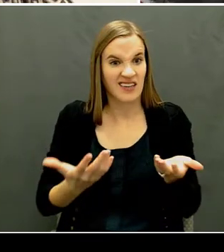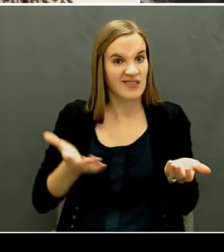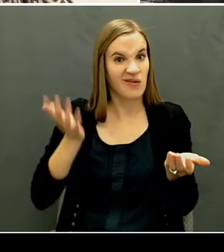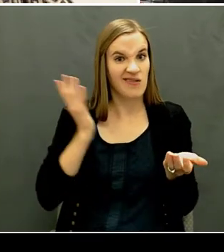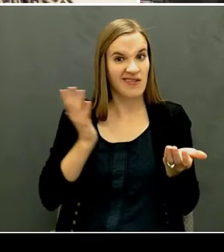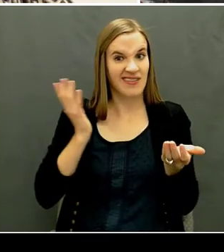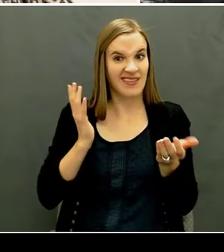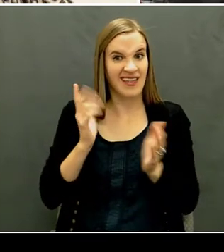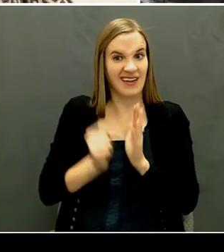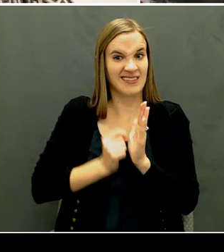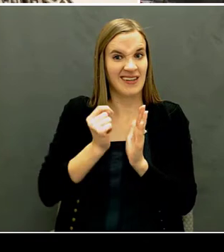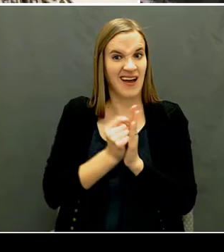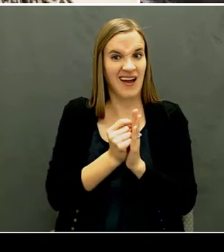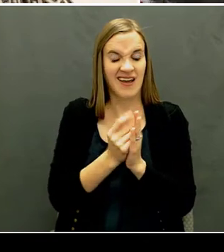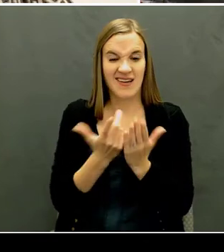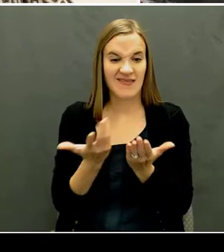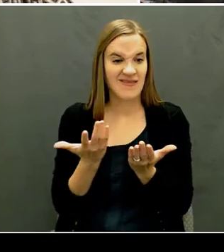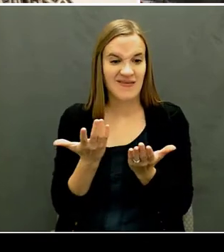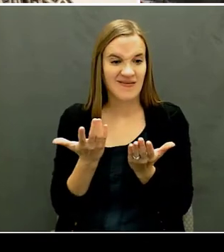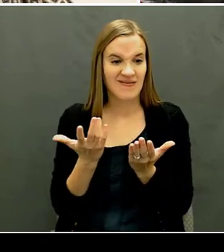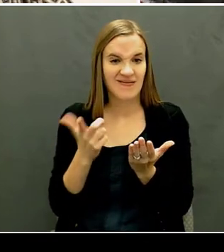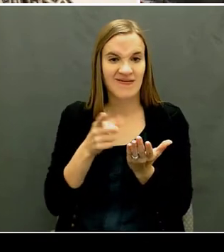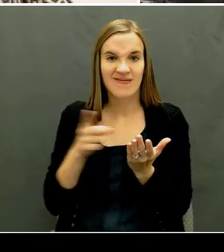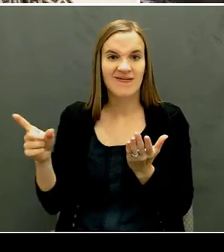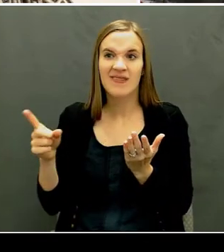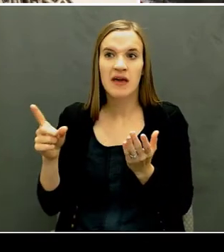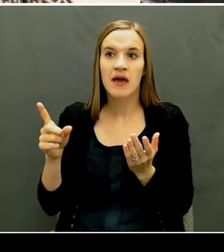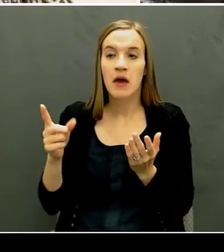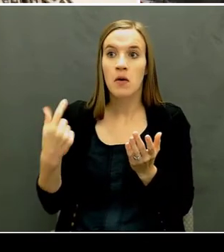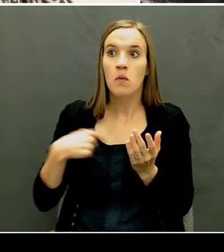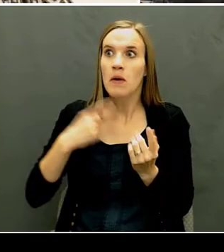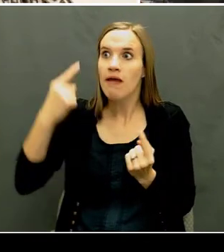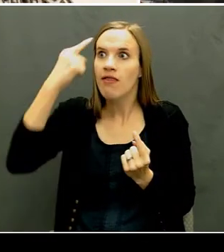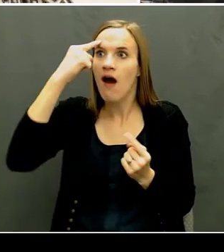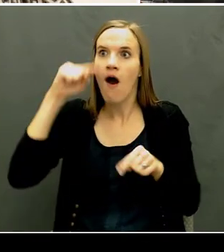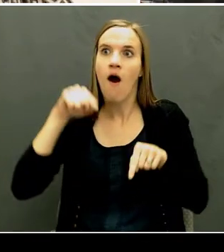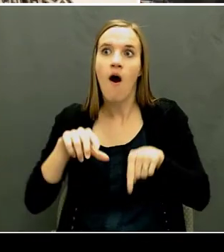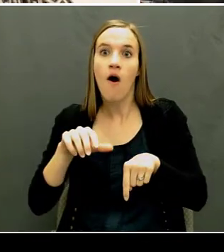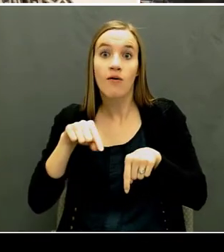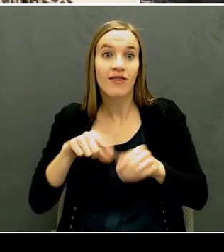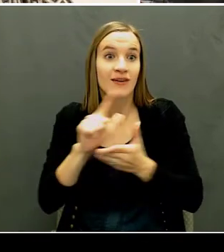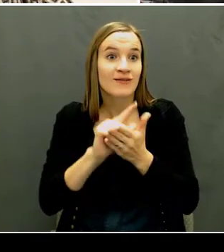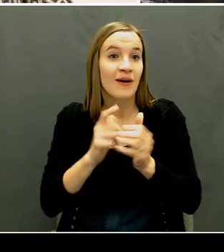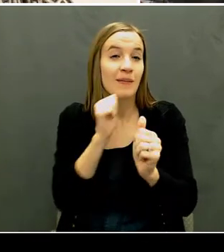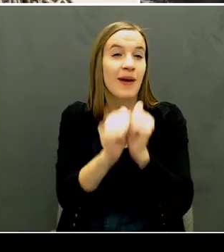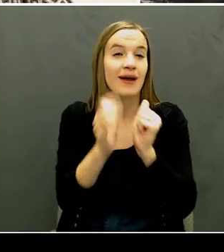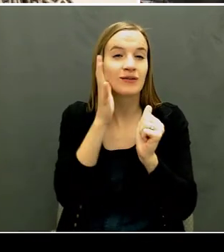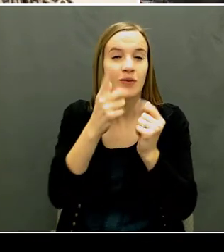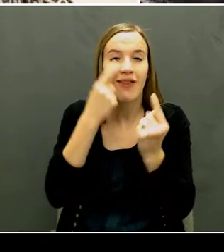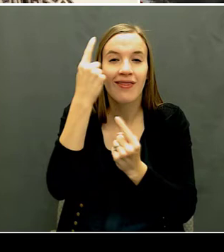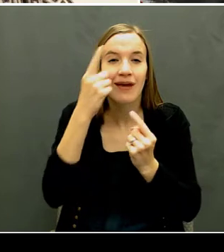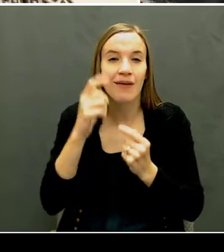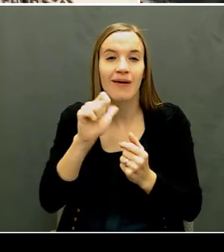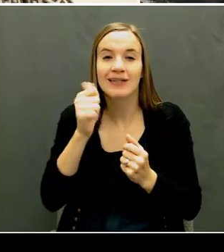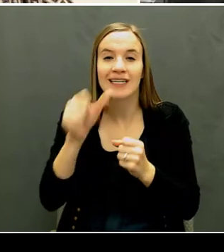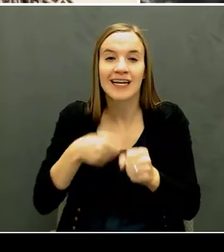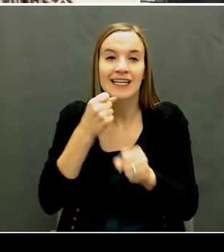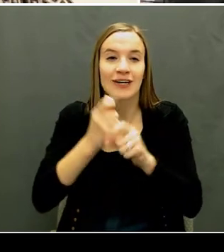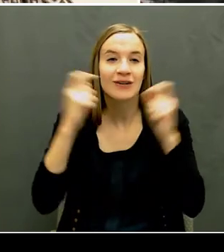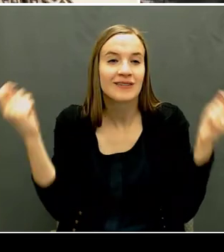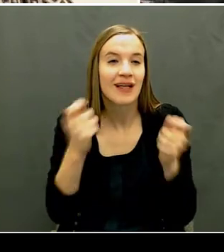thinking about the 10th anniversary of ADA years ahead before was you know, maybe think about the